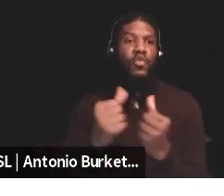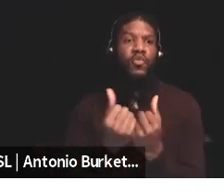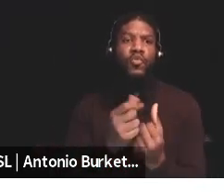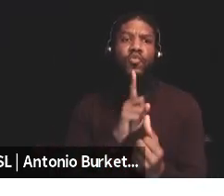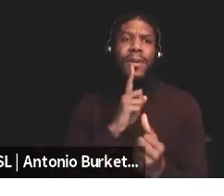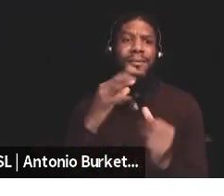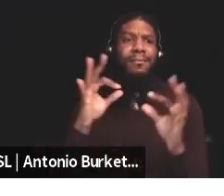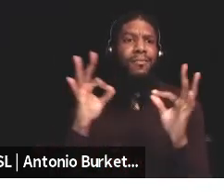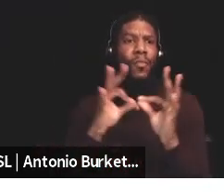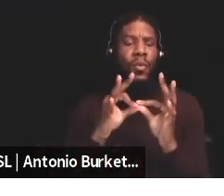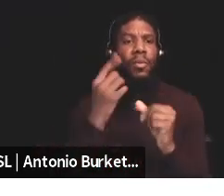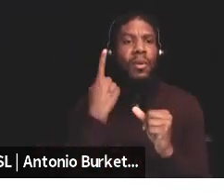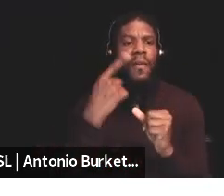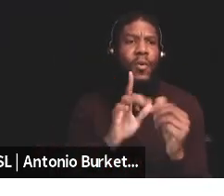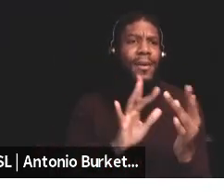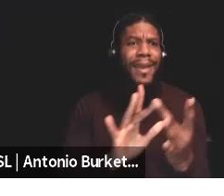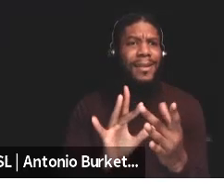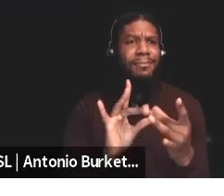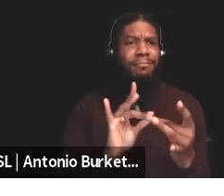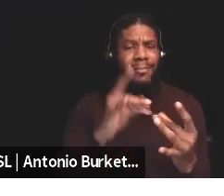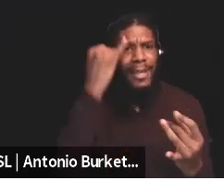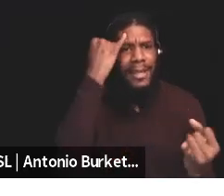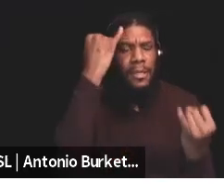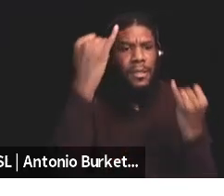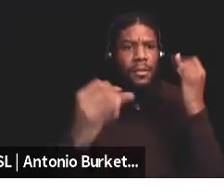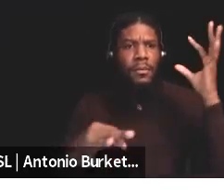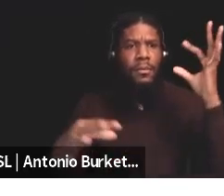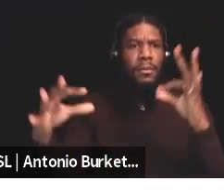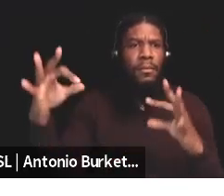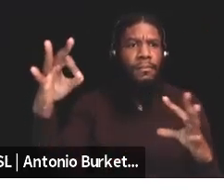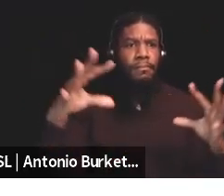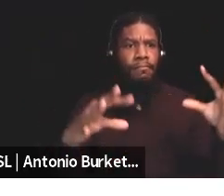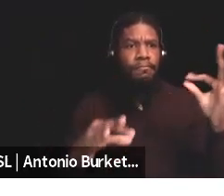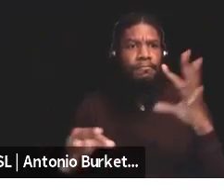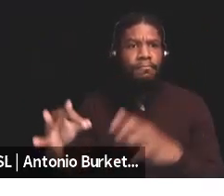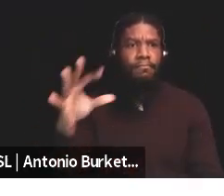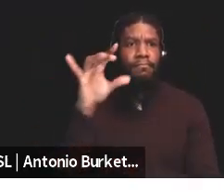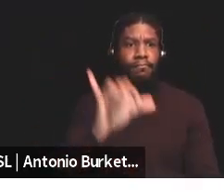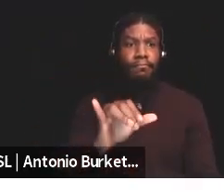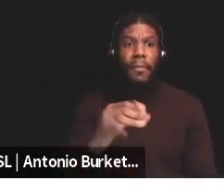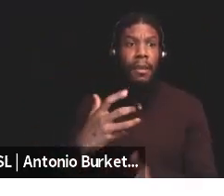connected, keep us sharing ideas. I've had the chance to publish with colleagues because